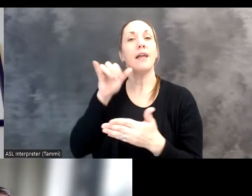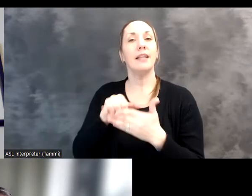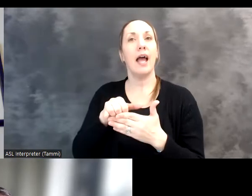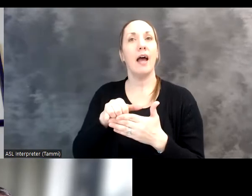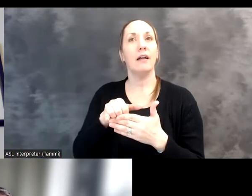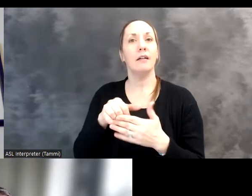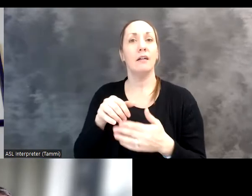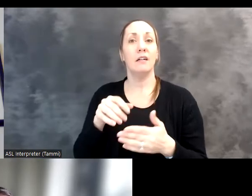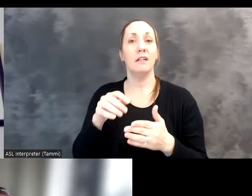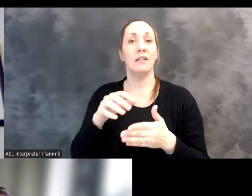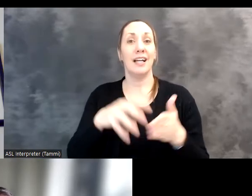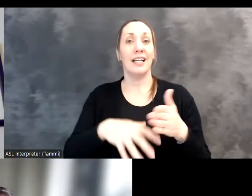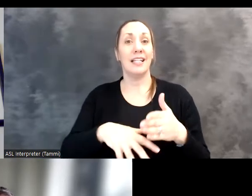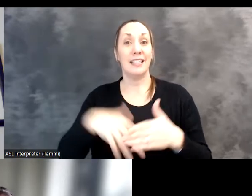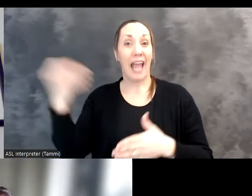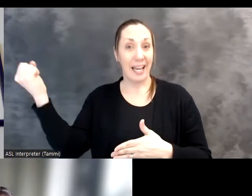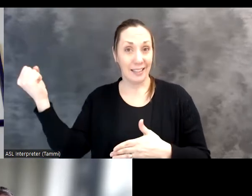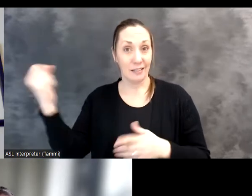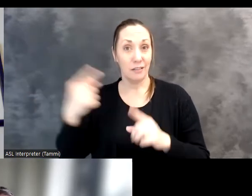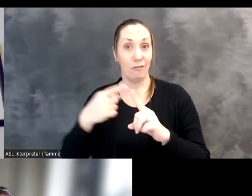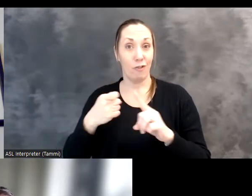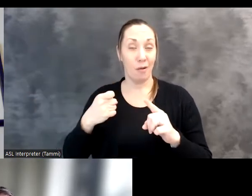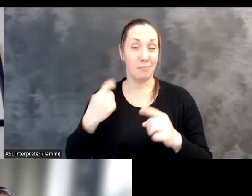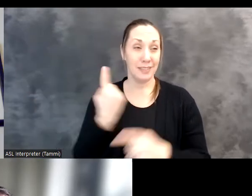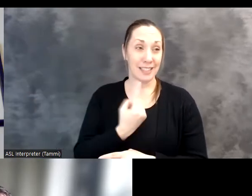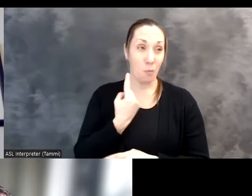body without being able to be supported, also